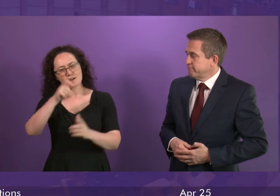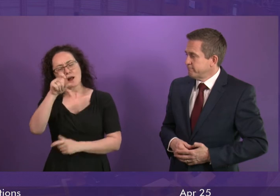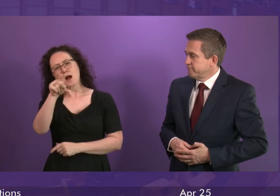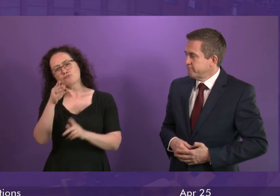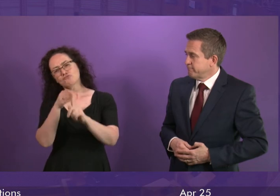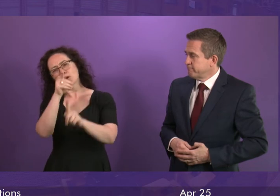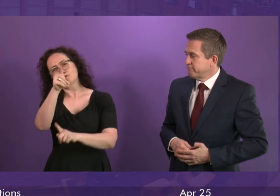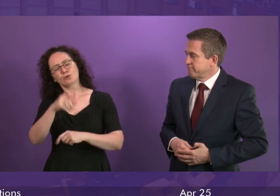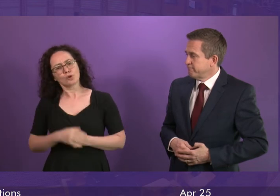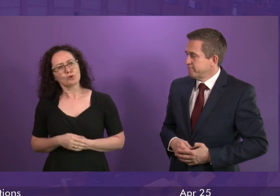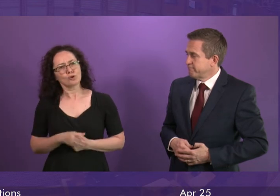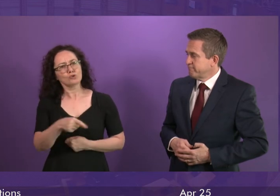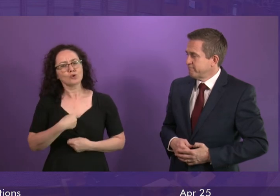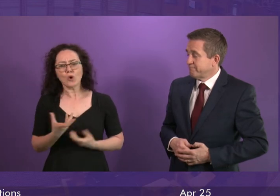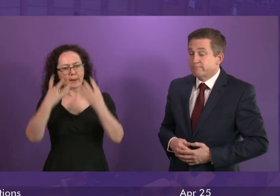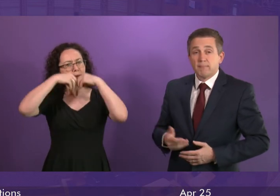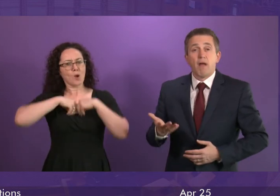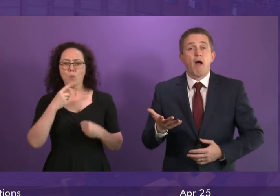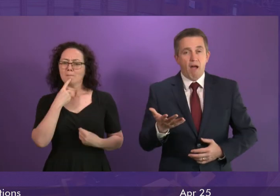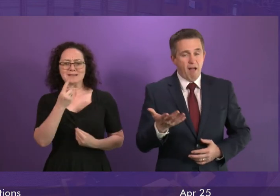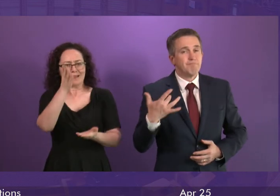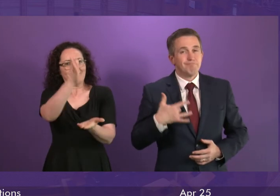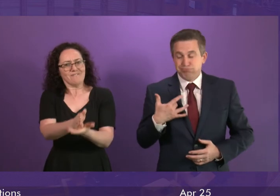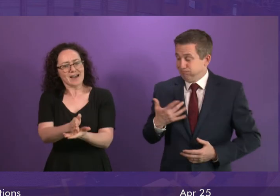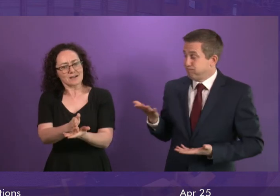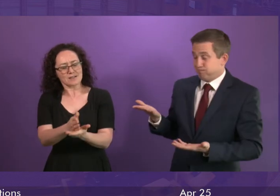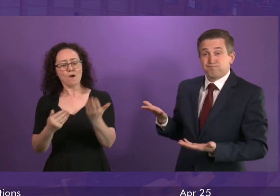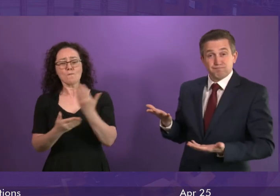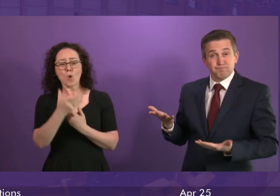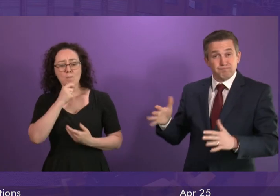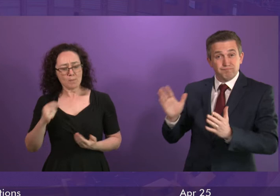I have cited to him. More young people are leaving school with qualifications, but he